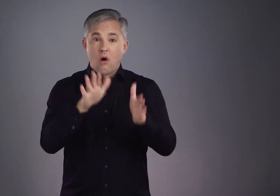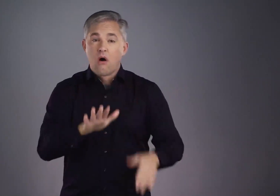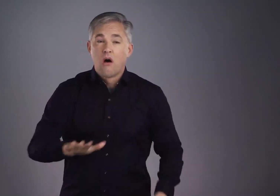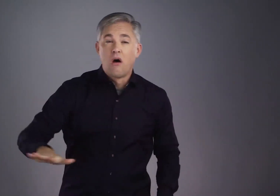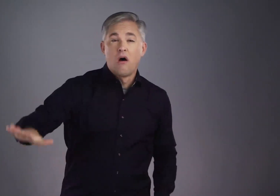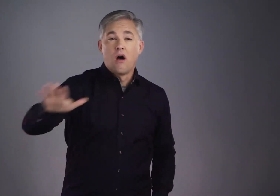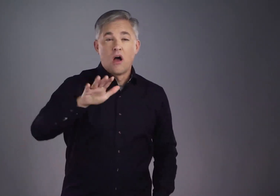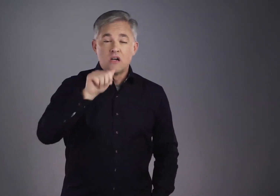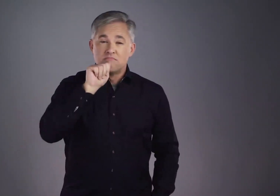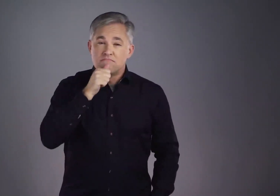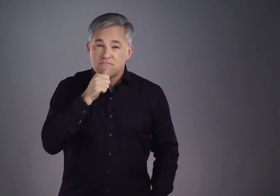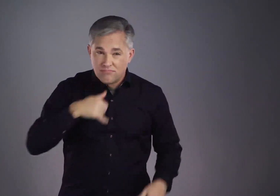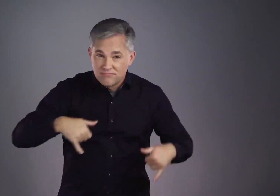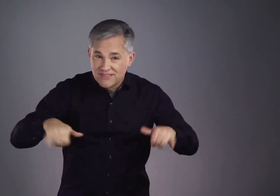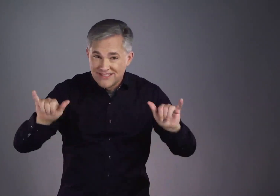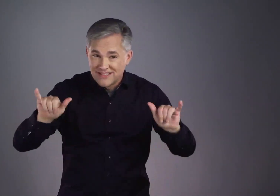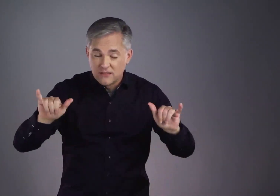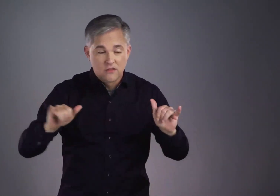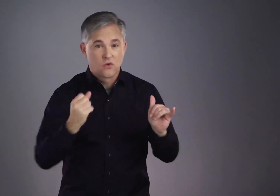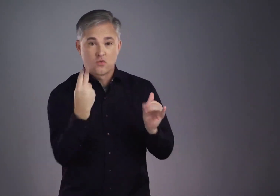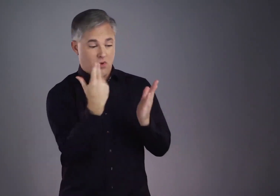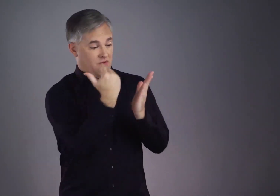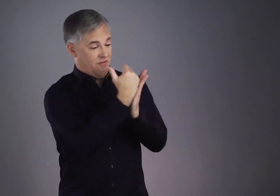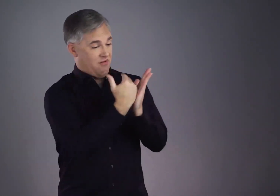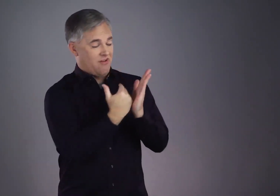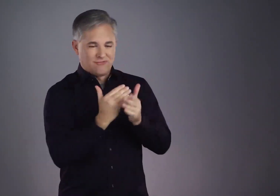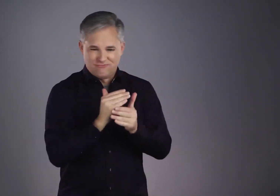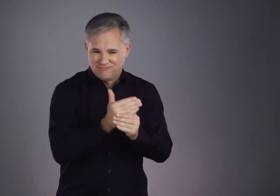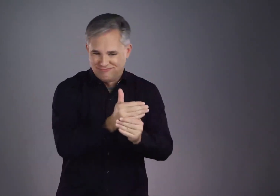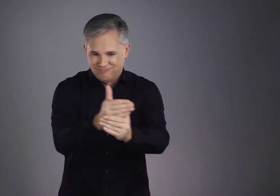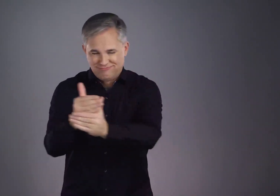to carry its message to the alcoholic who still suffers.